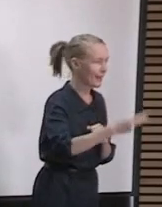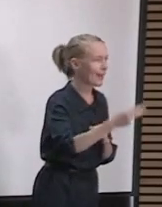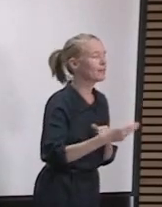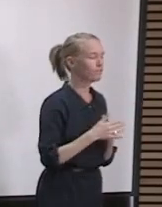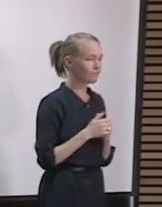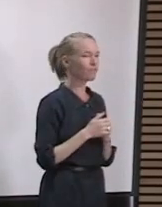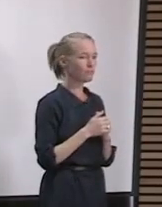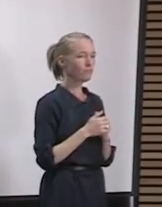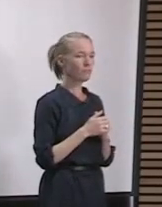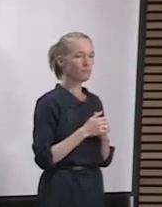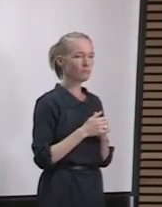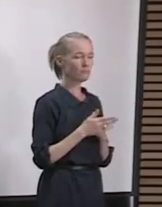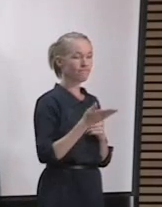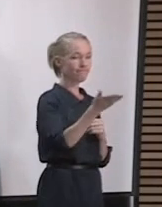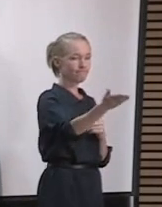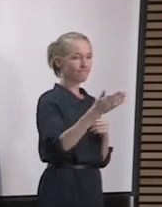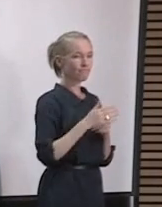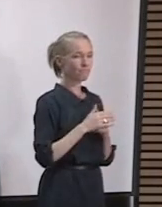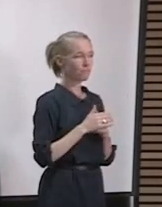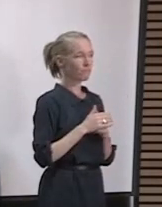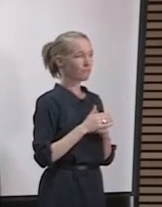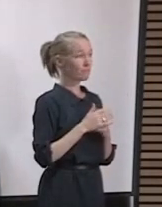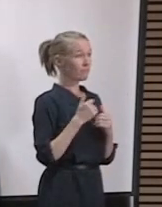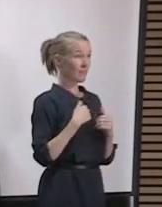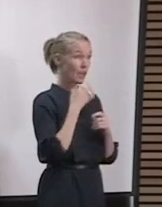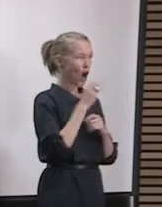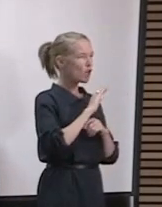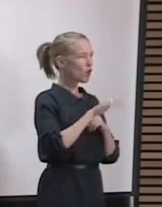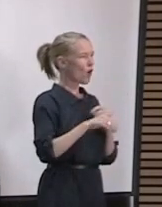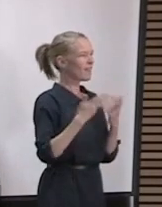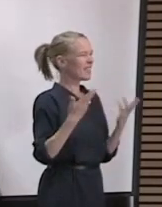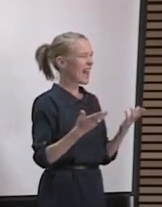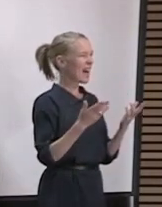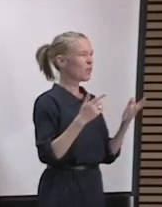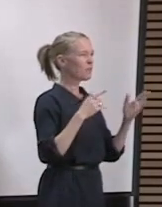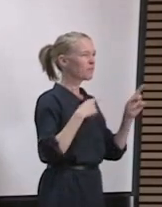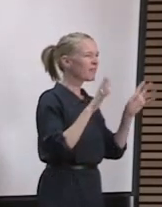here so we can constantly improve our system.